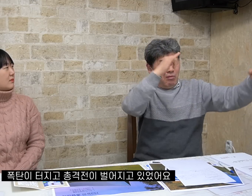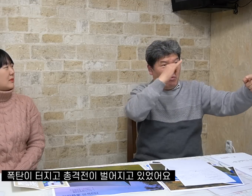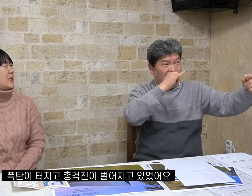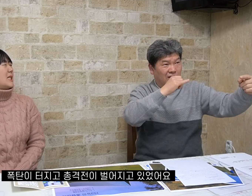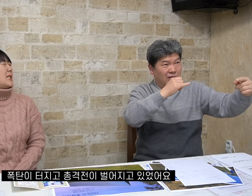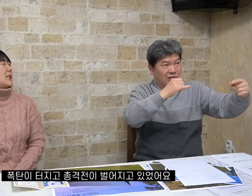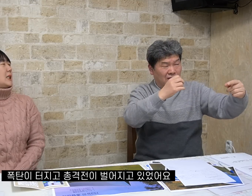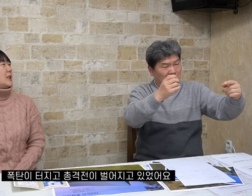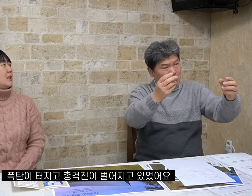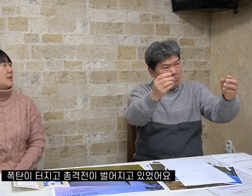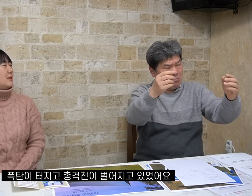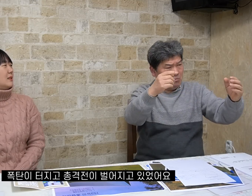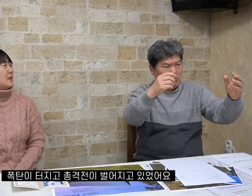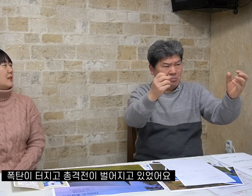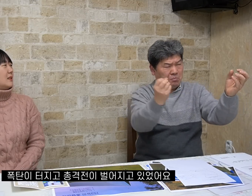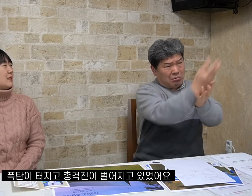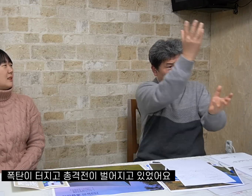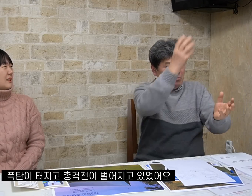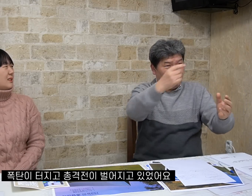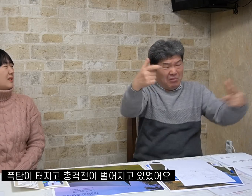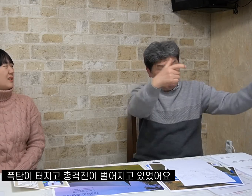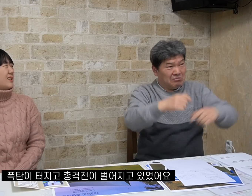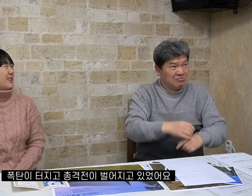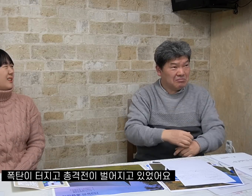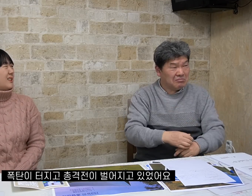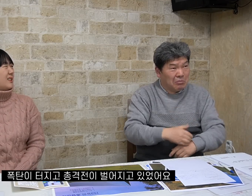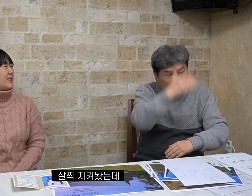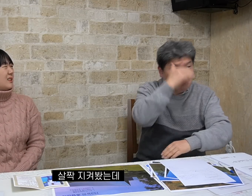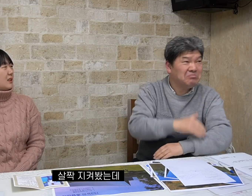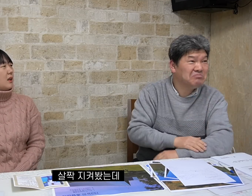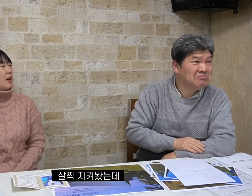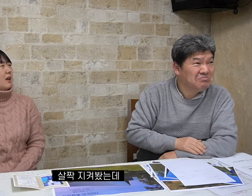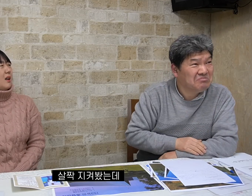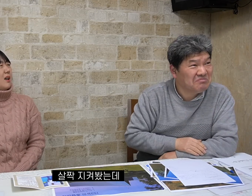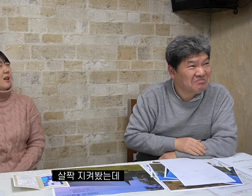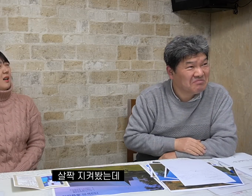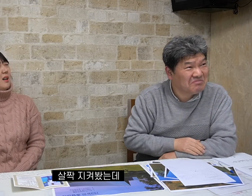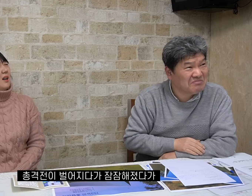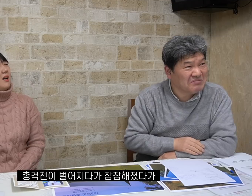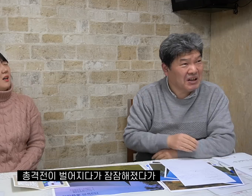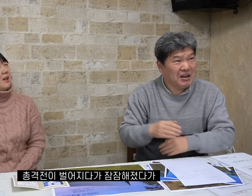and saw a bomb exploded and a gunfight was going on. I watched for a bit,